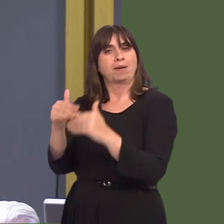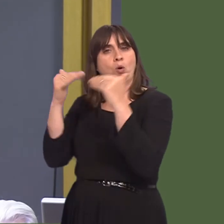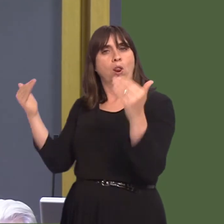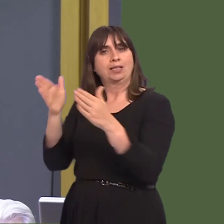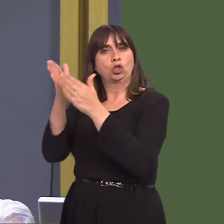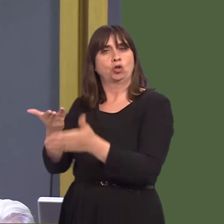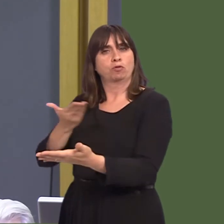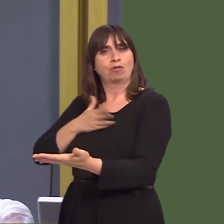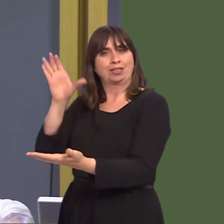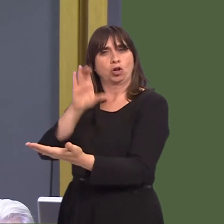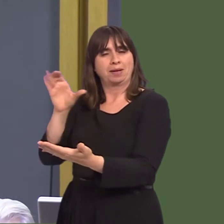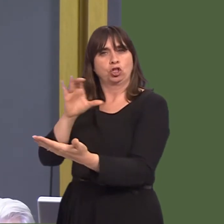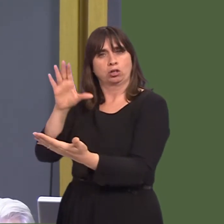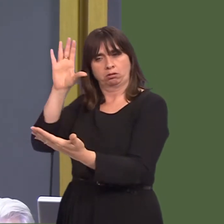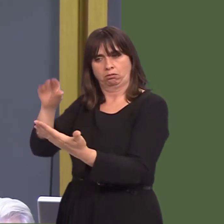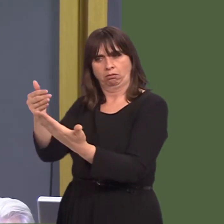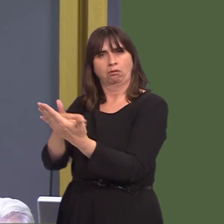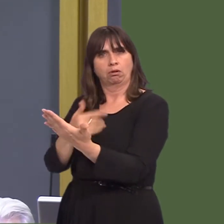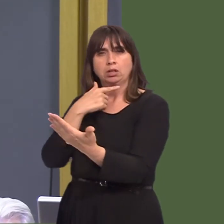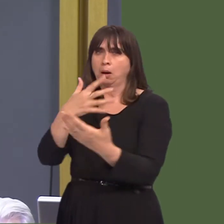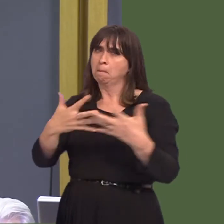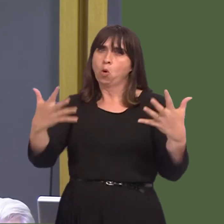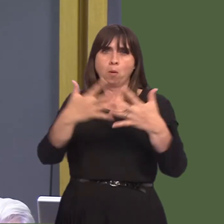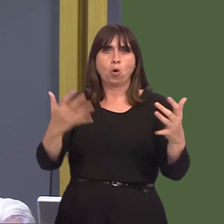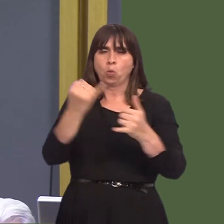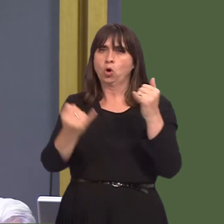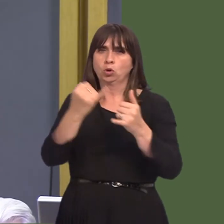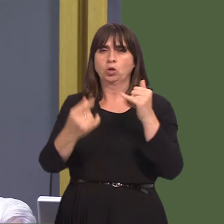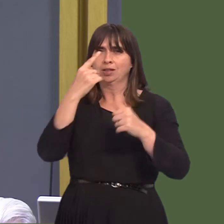suggested more people would be driven into poverty by UK welfare reforms.